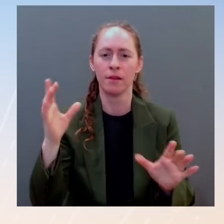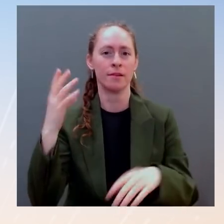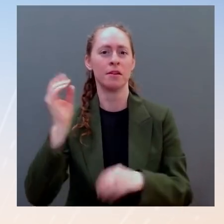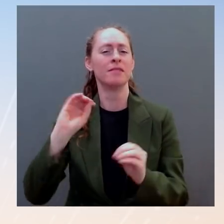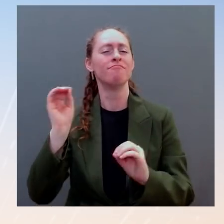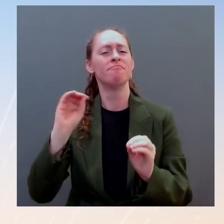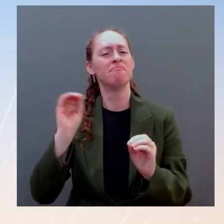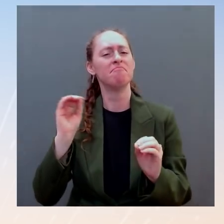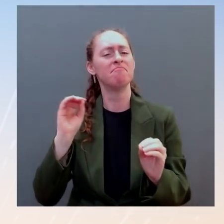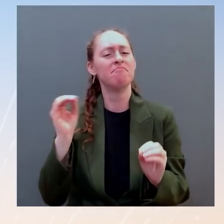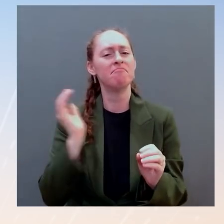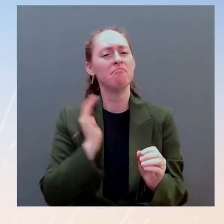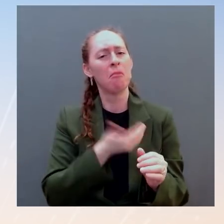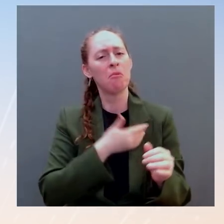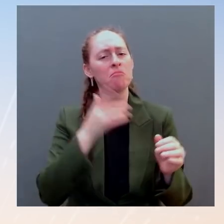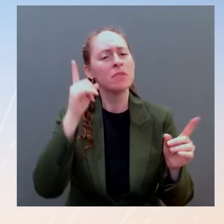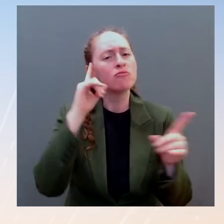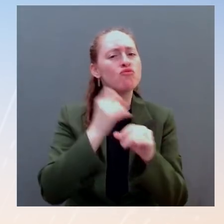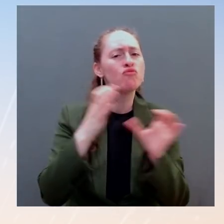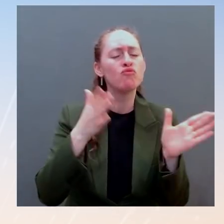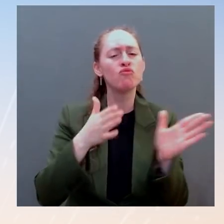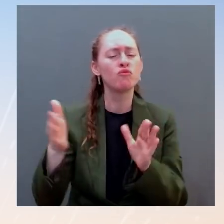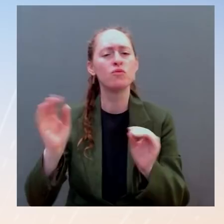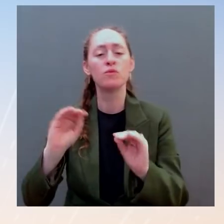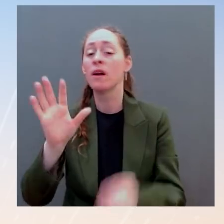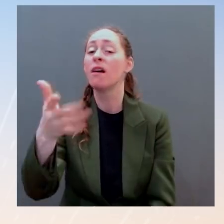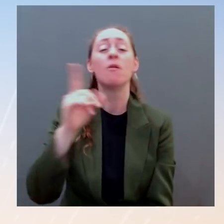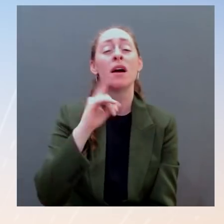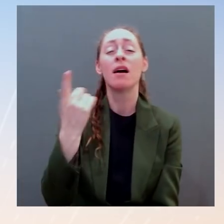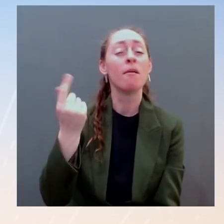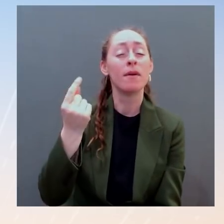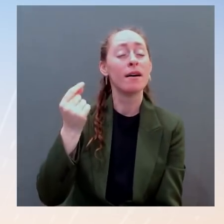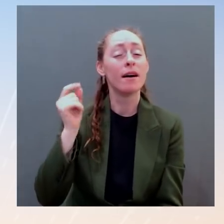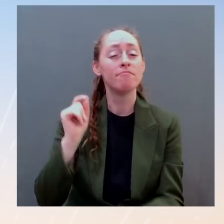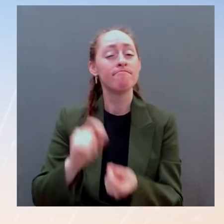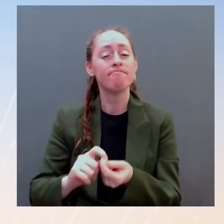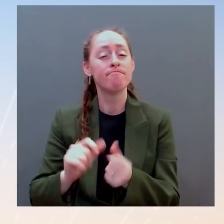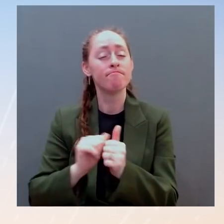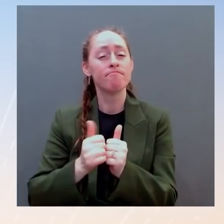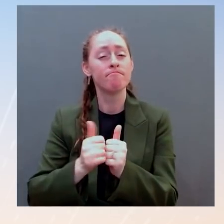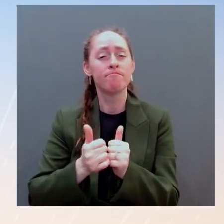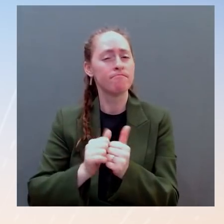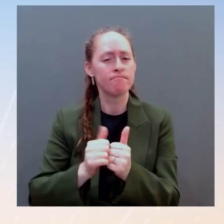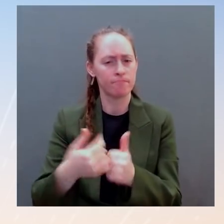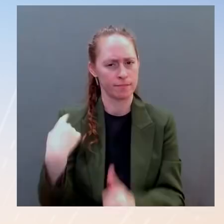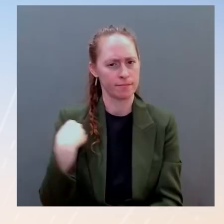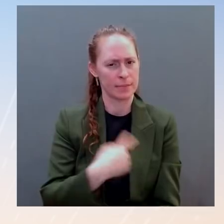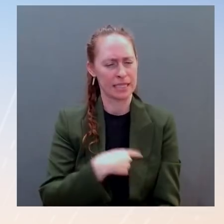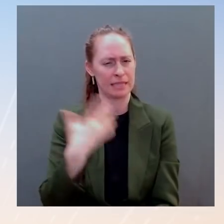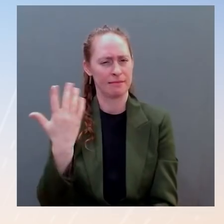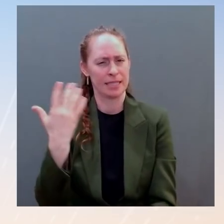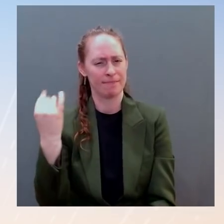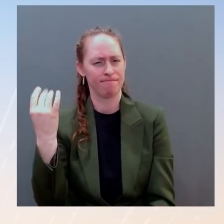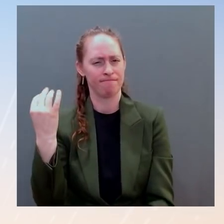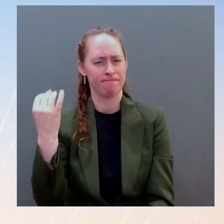align appropriately with our economic and trade priorities. And you mentioned, you know, different goods that are sold. But, of course, on wages and job opportunities;